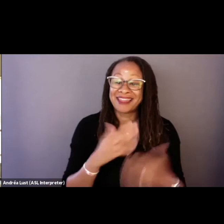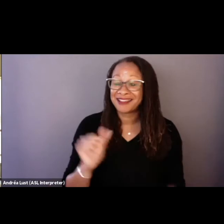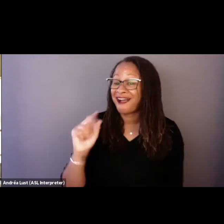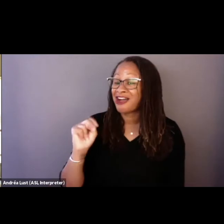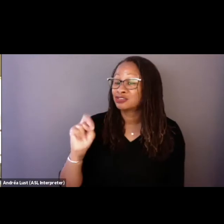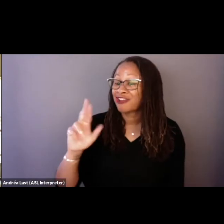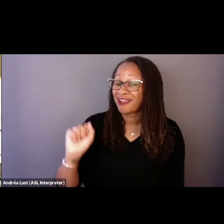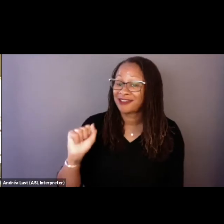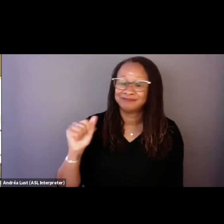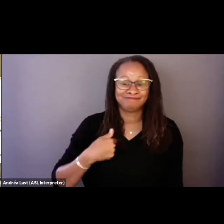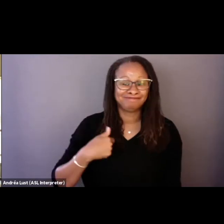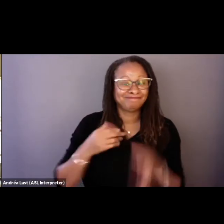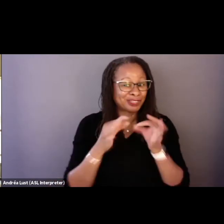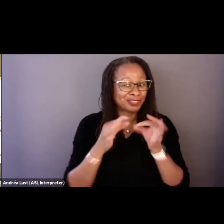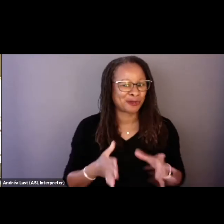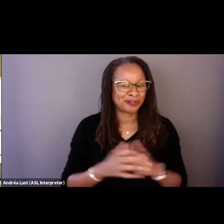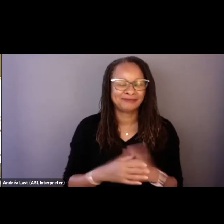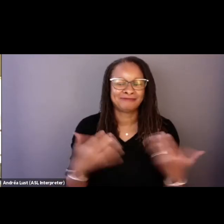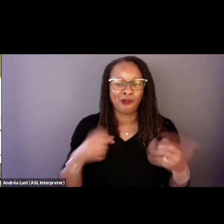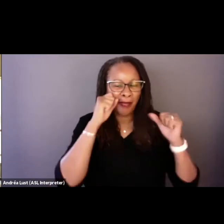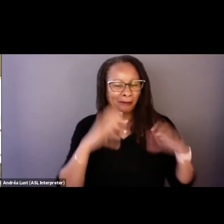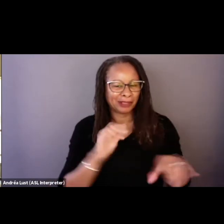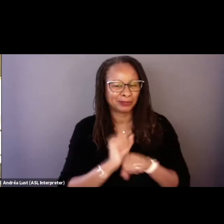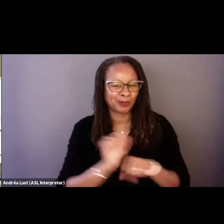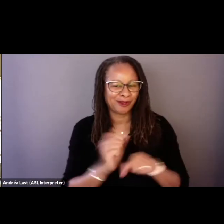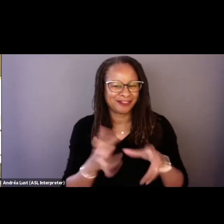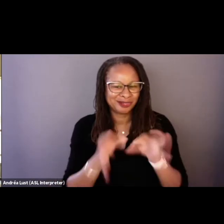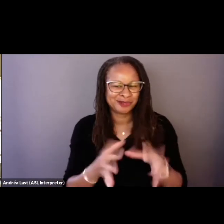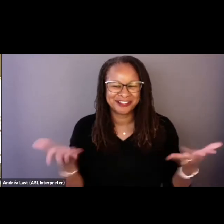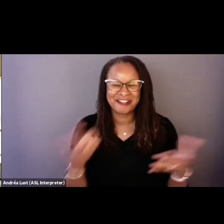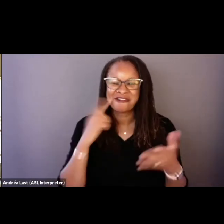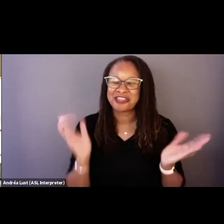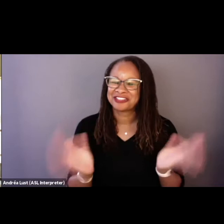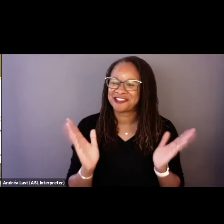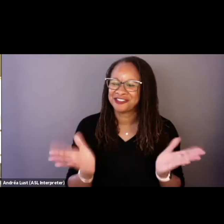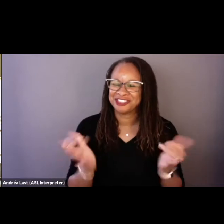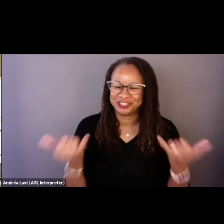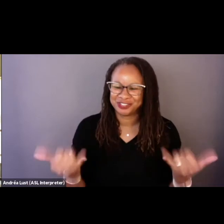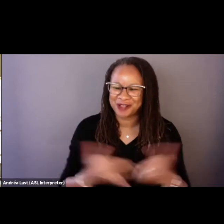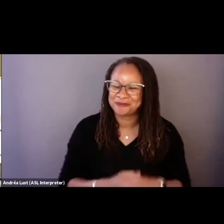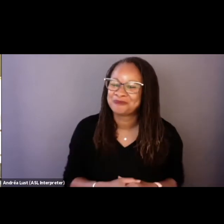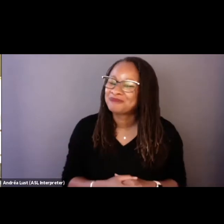for her amazing interpretation for this conversation. And without any further ado,